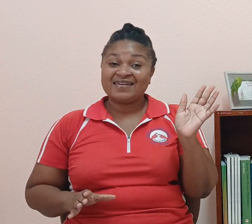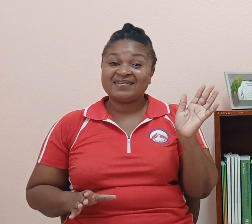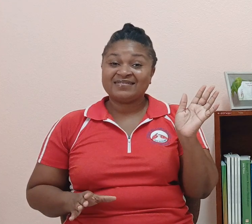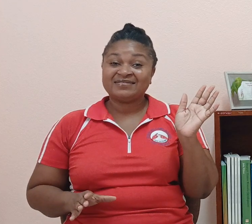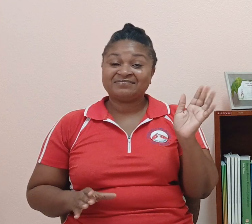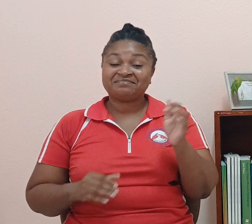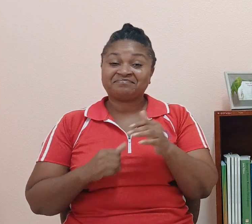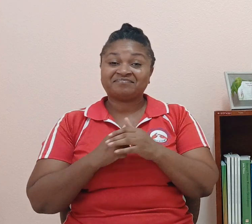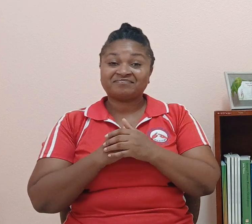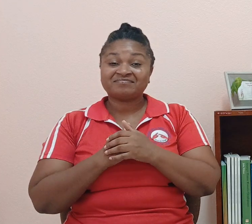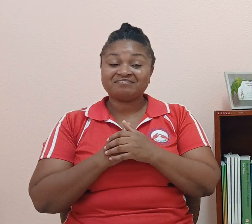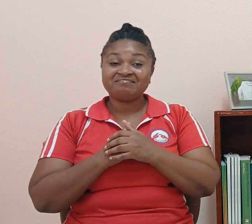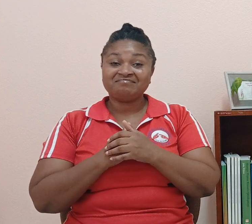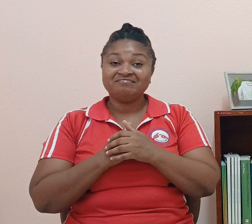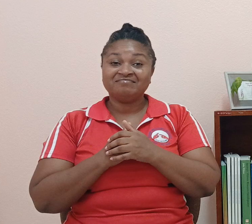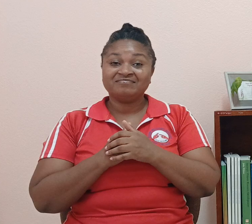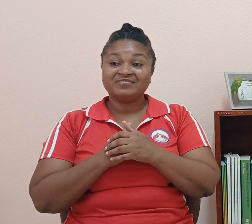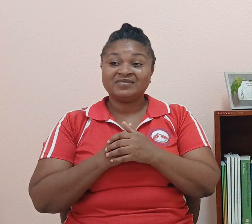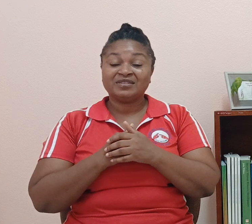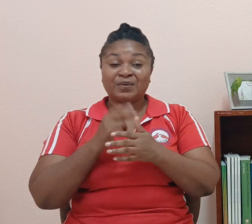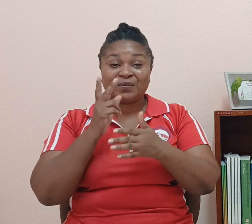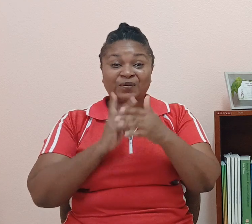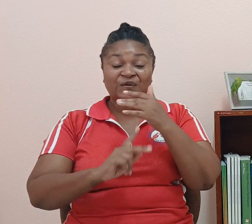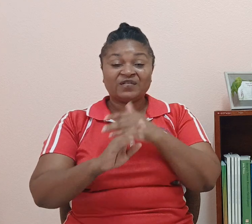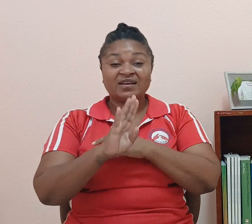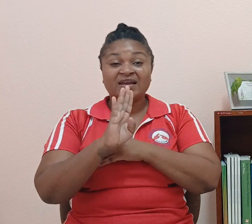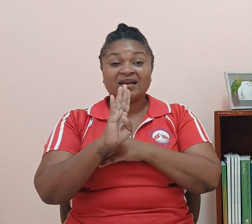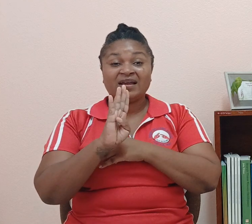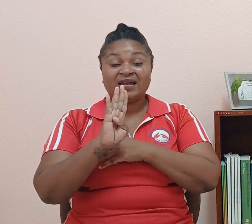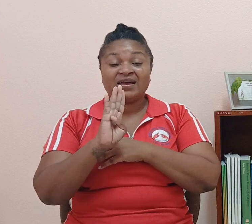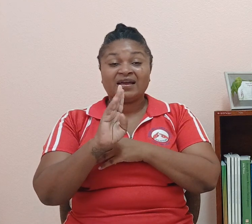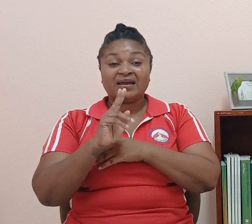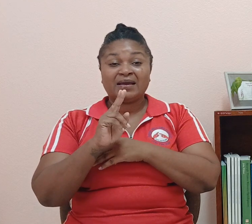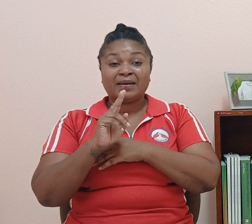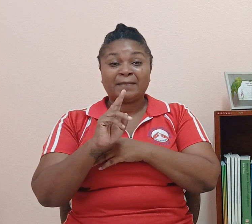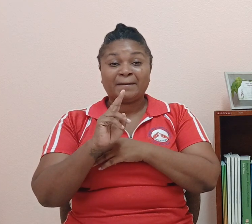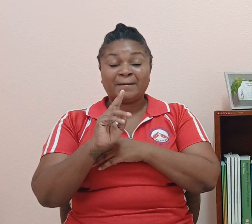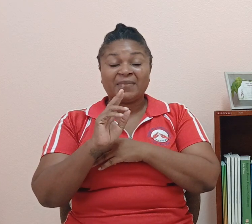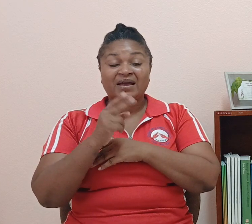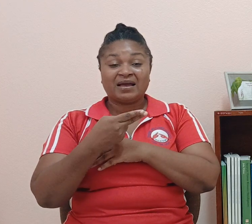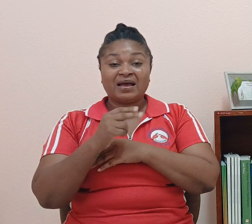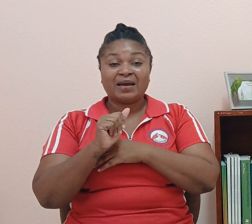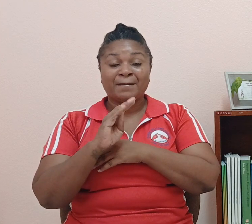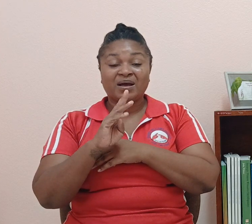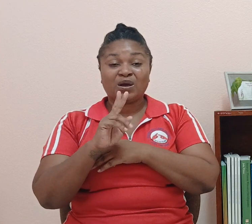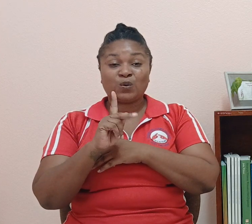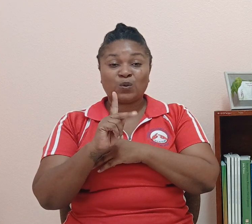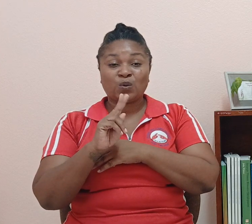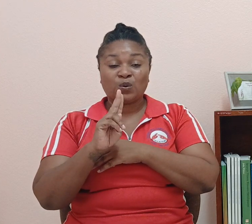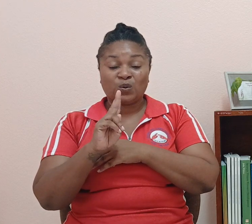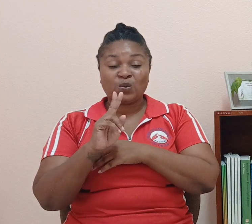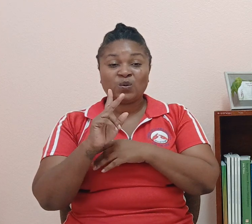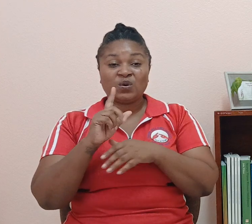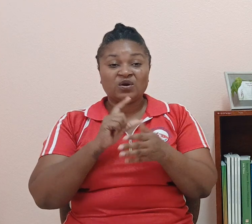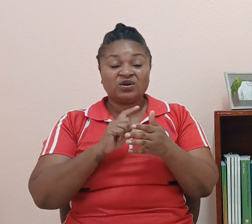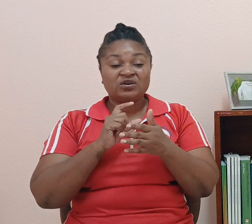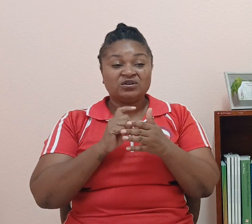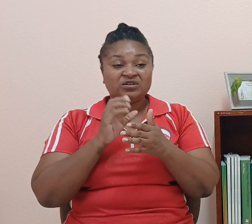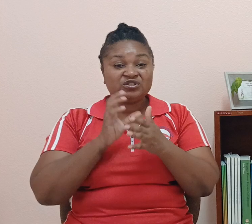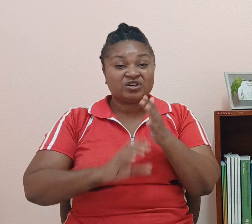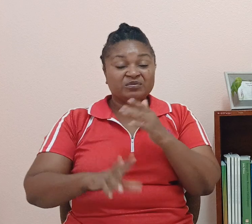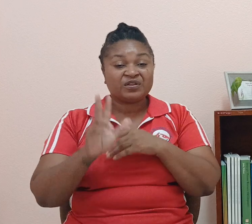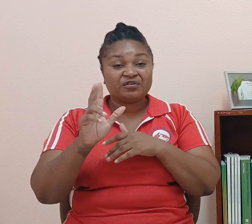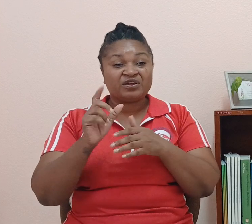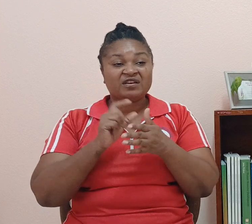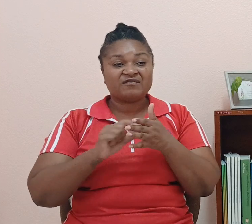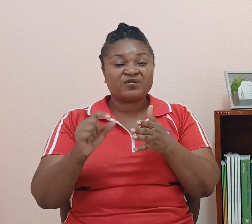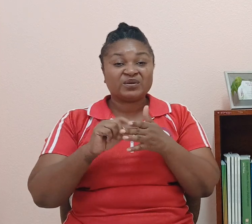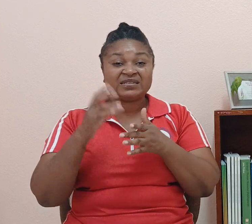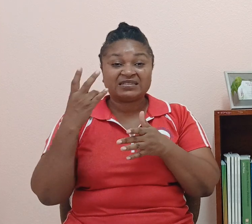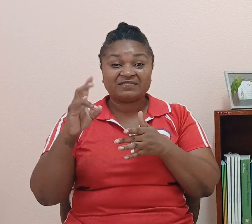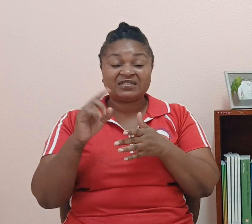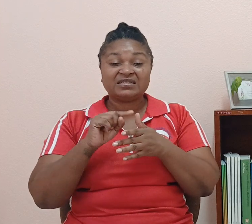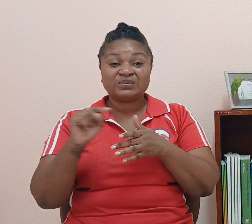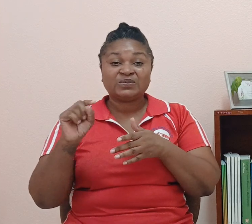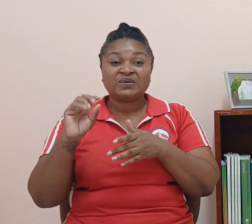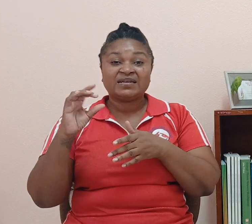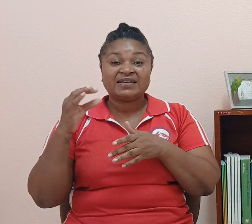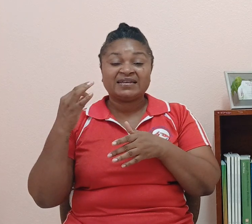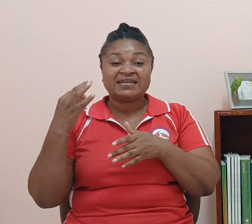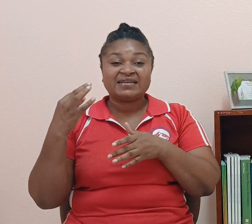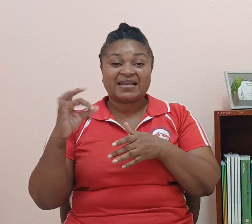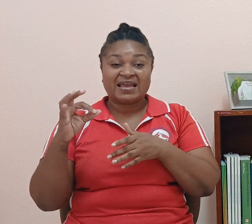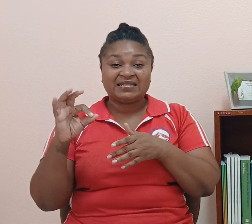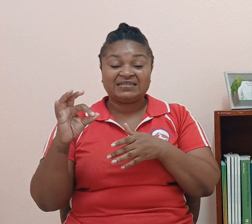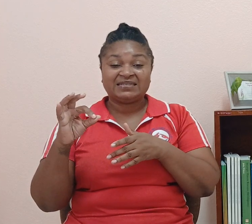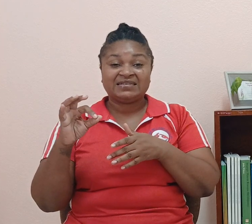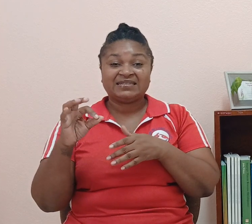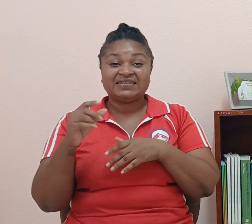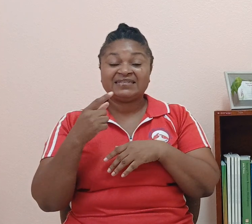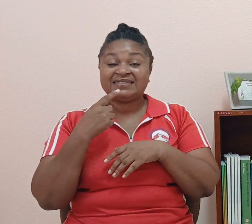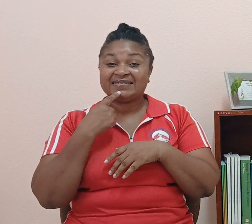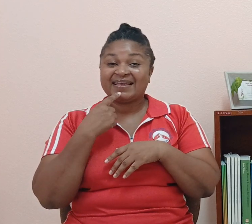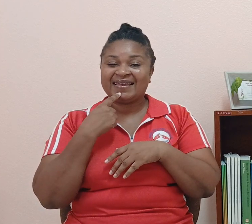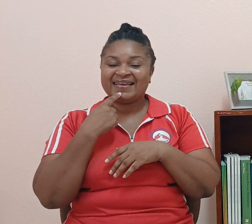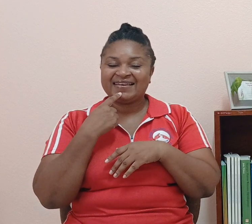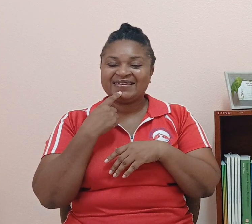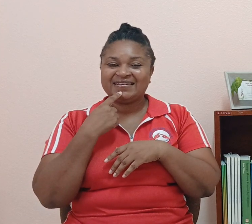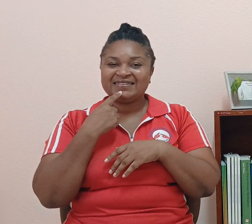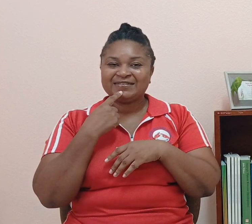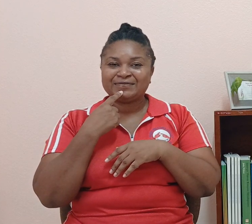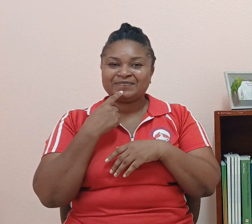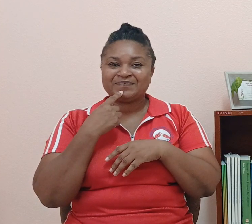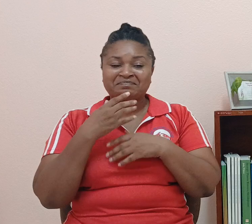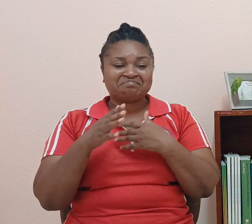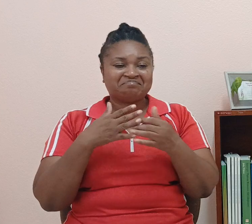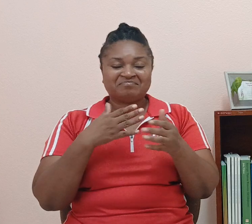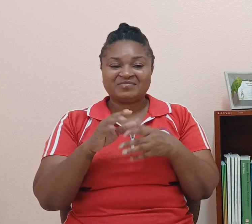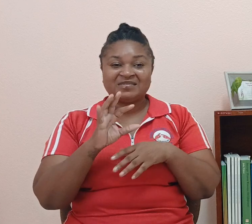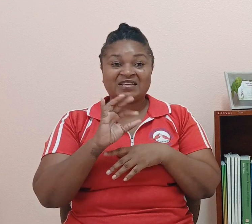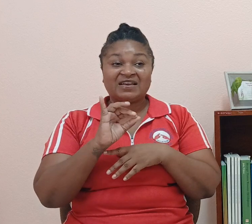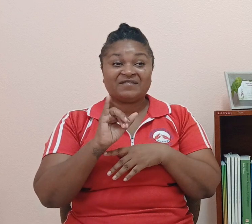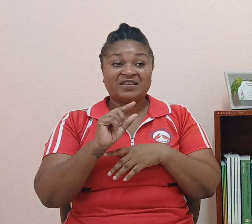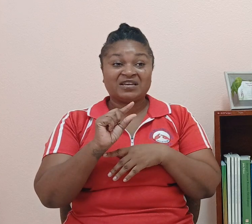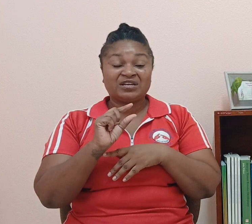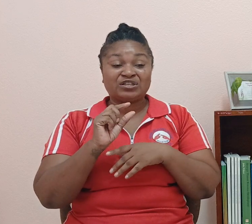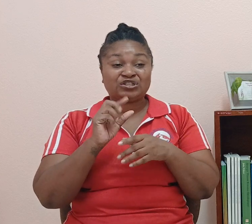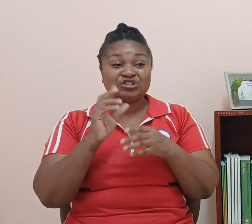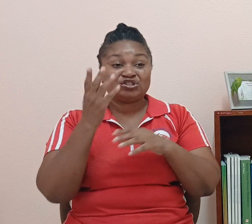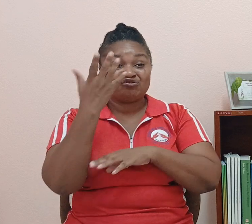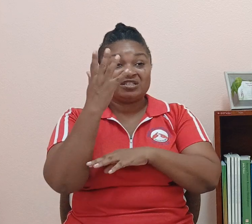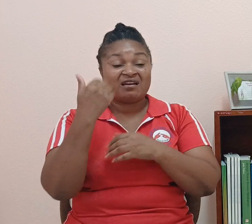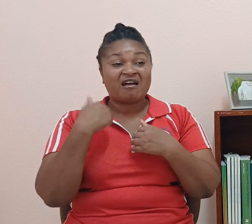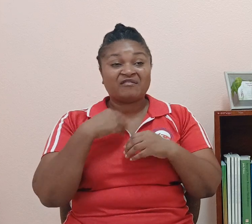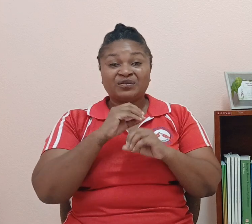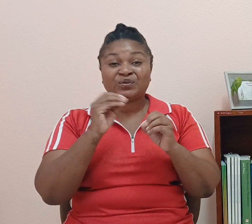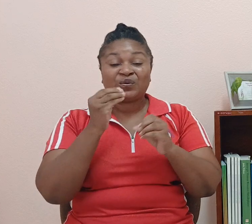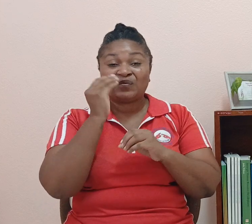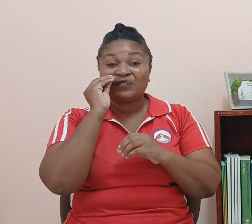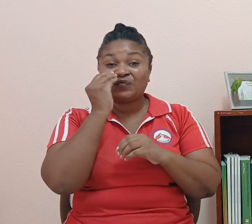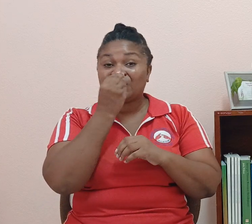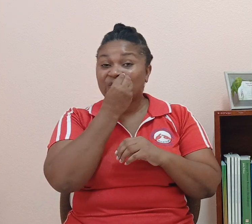The prophet Habakkuk (Ch. 3: 17-19a) declared “Though the fig tree does not bud and there